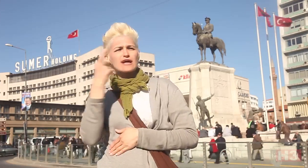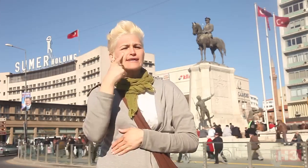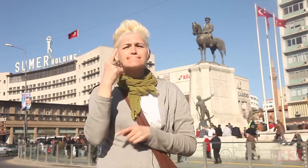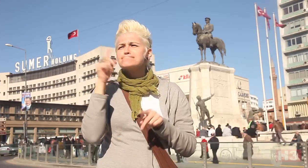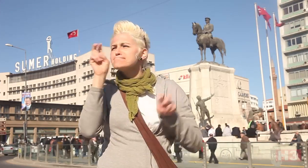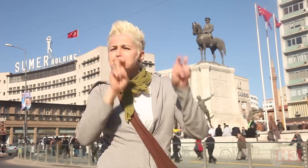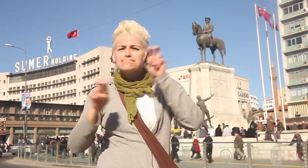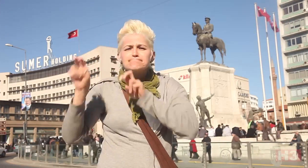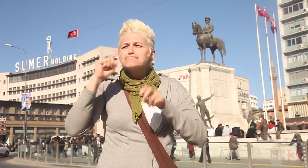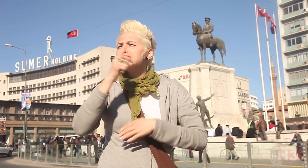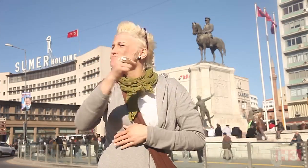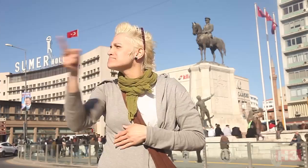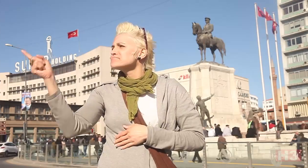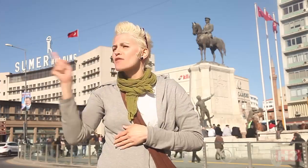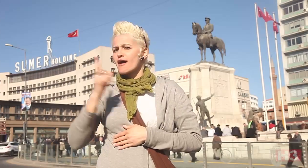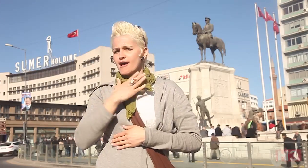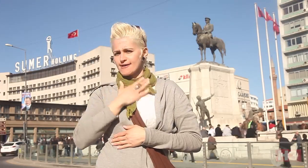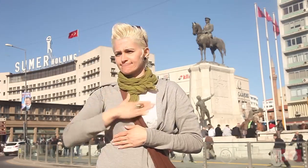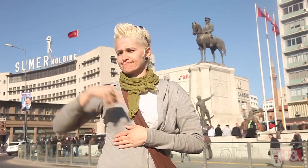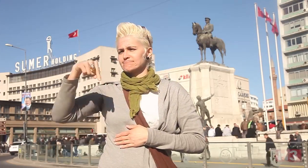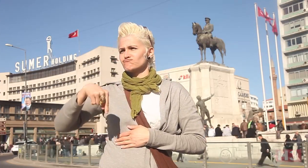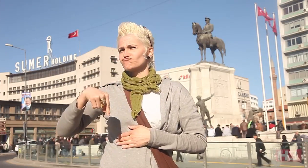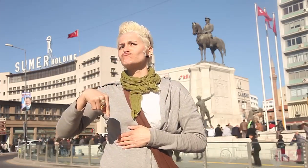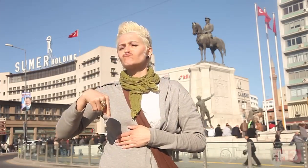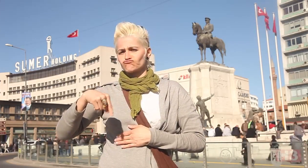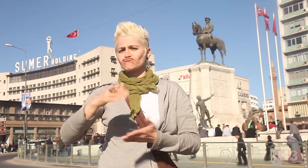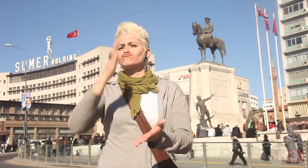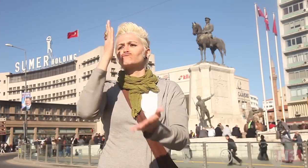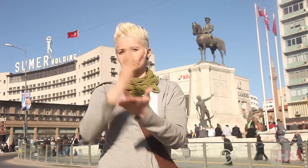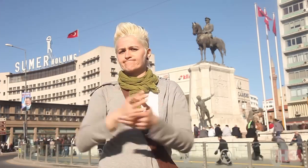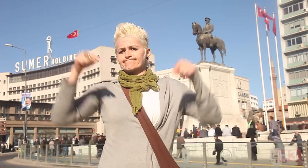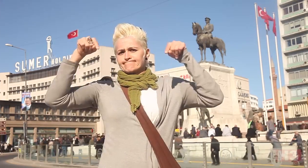He searched for a new site and decided for Ankara.